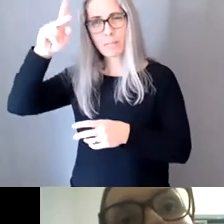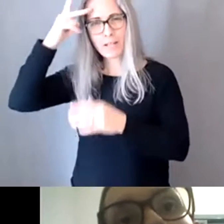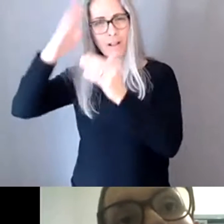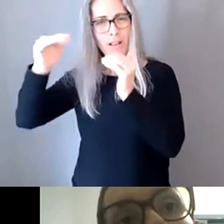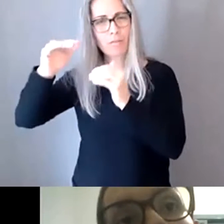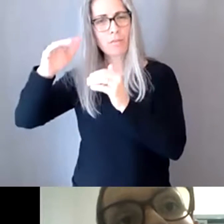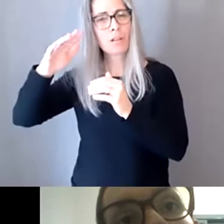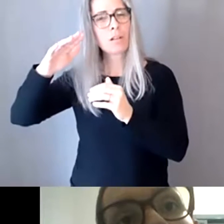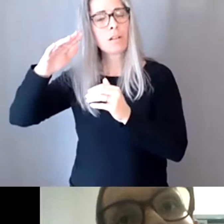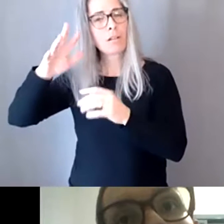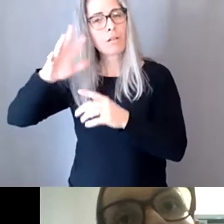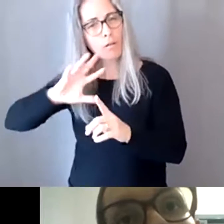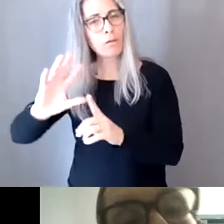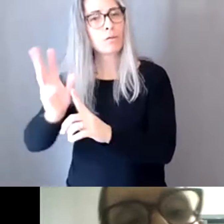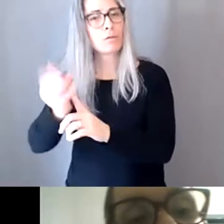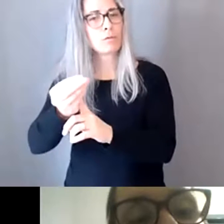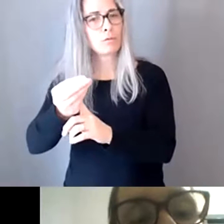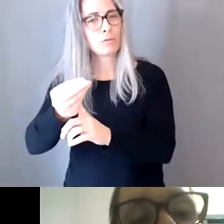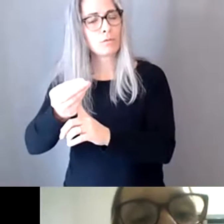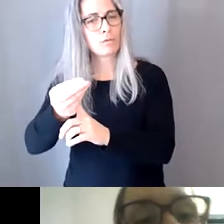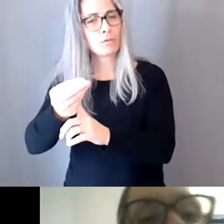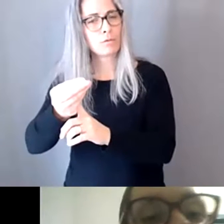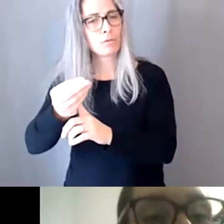seeing as a tutoring